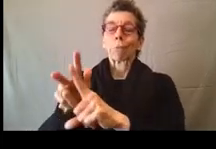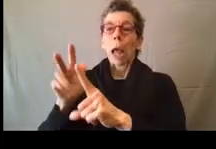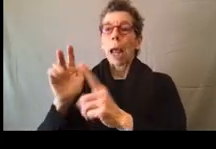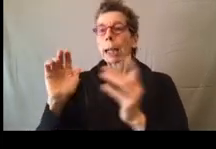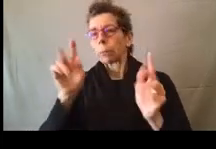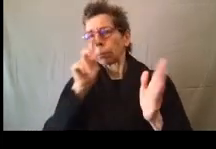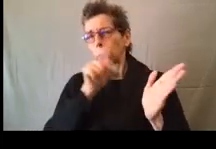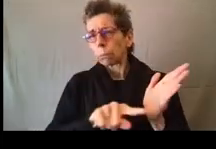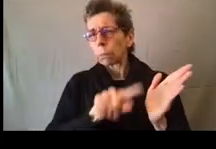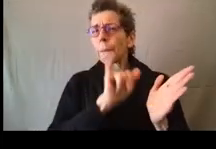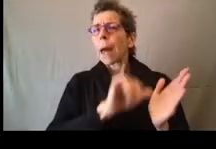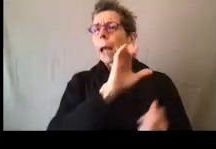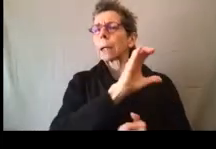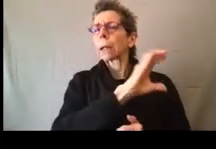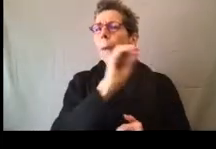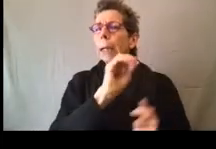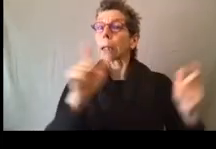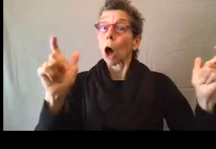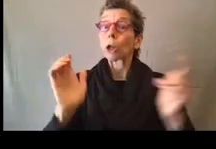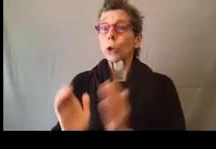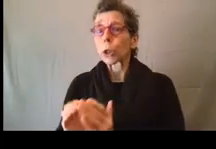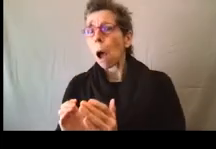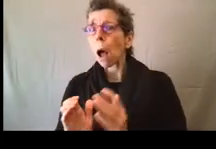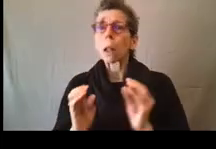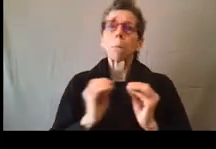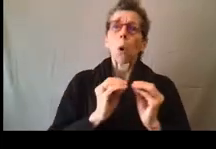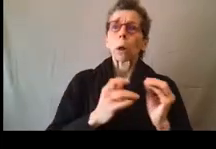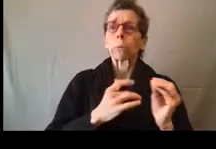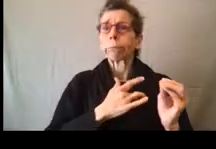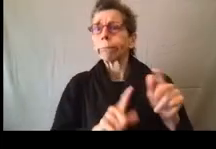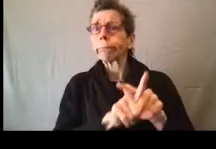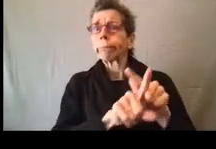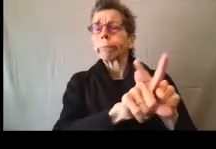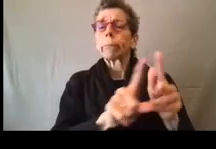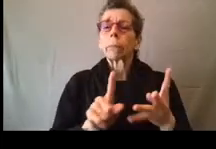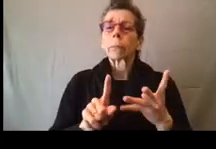were particular issues arising more commonly. We developed an interim report, and that work